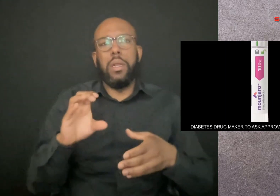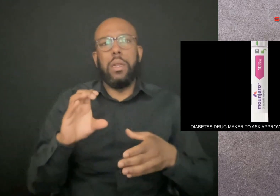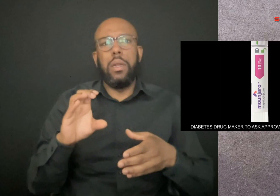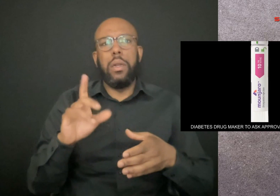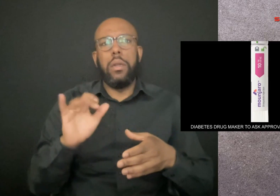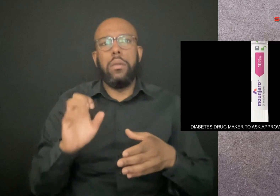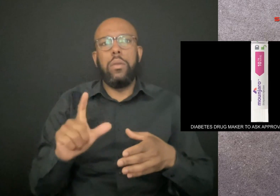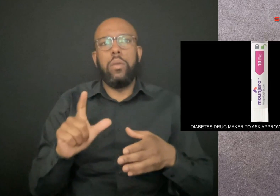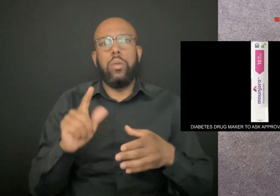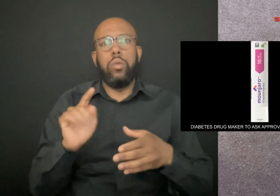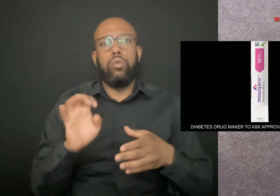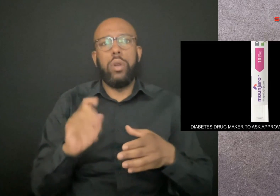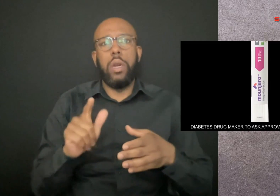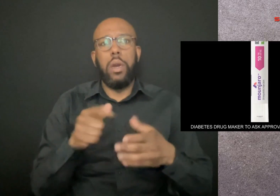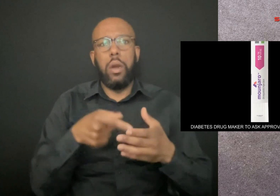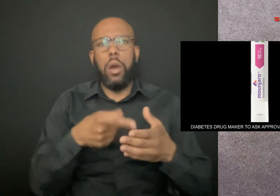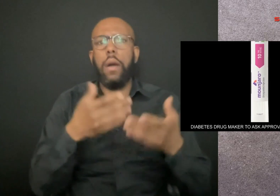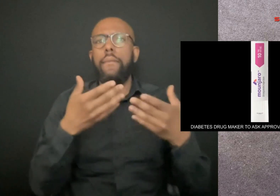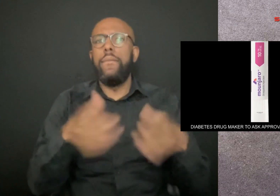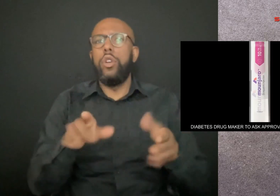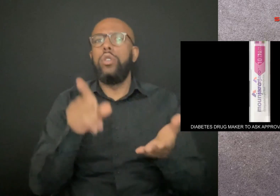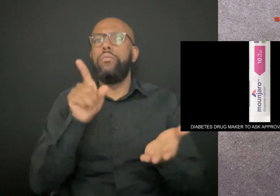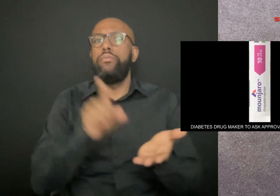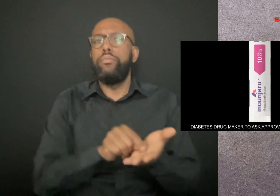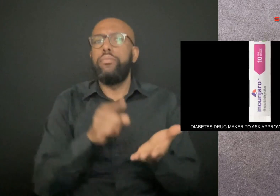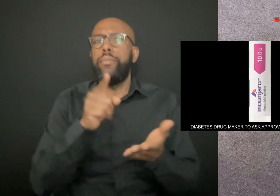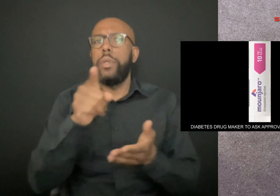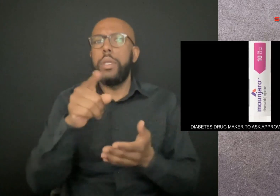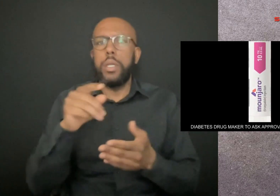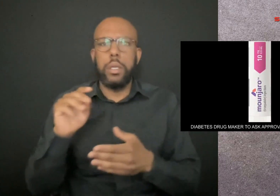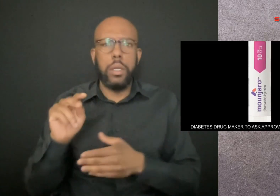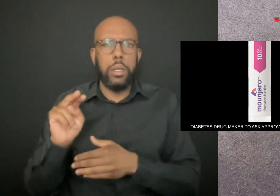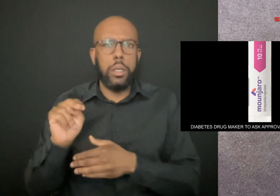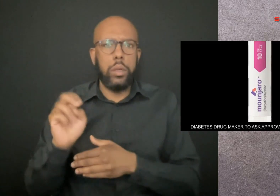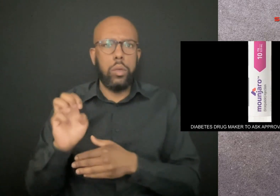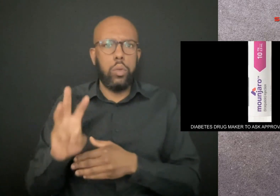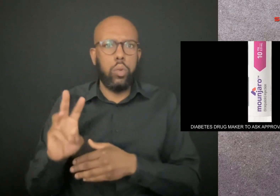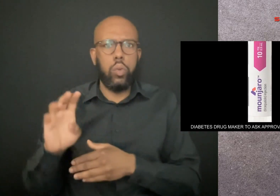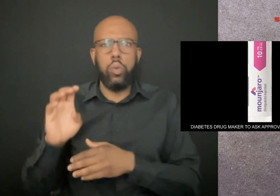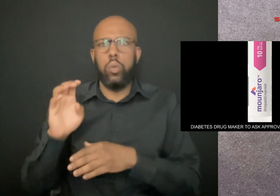But in a clinical trial published in the New England Journal of Medicine last year.